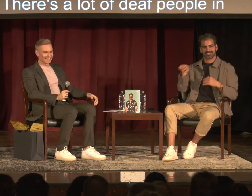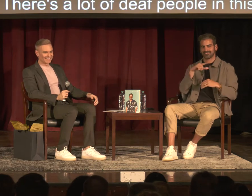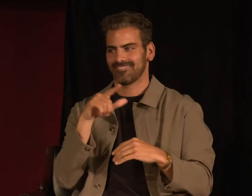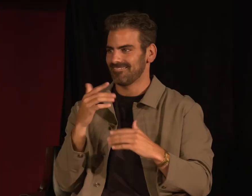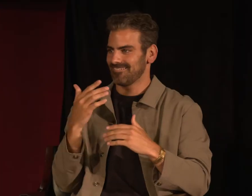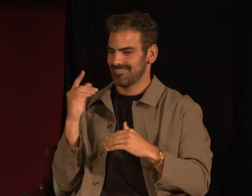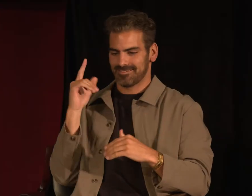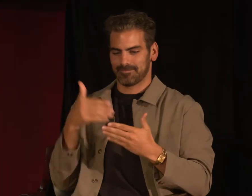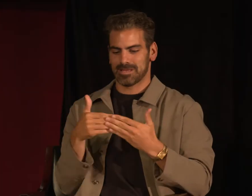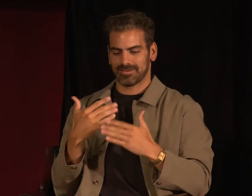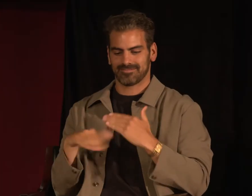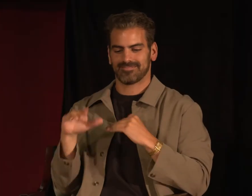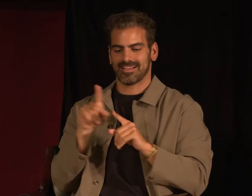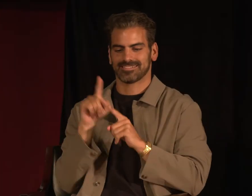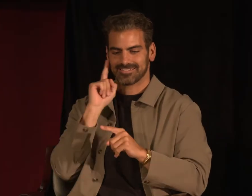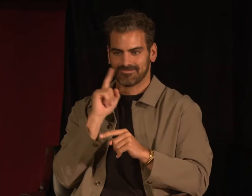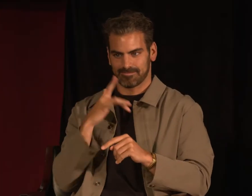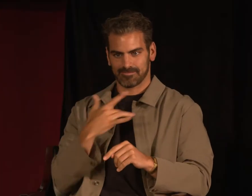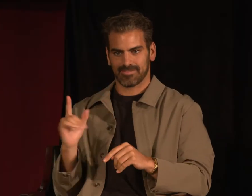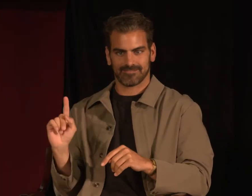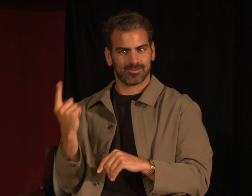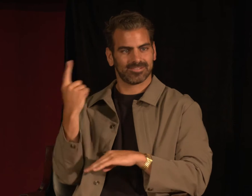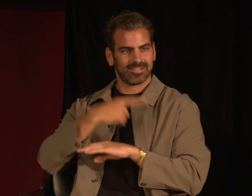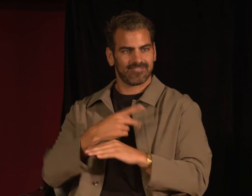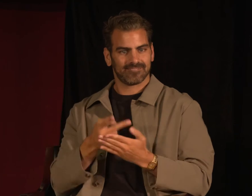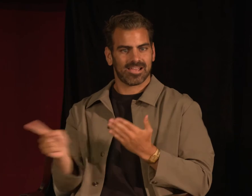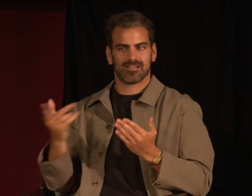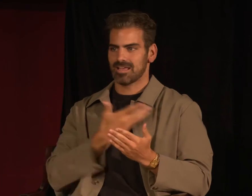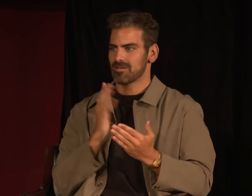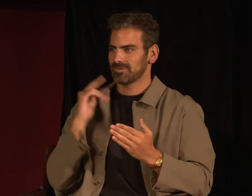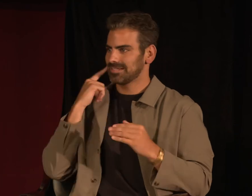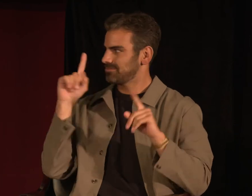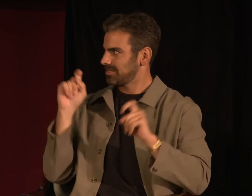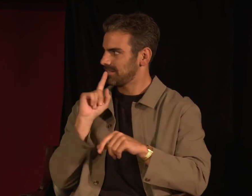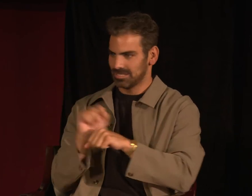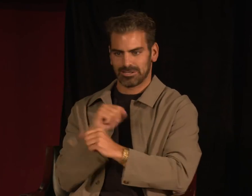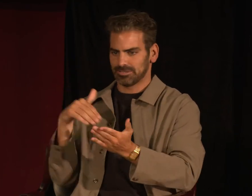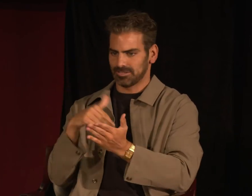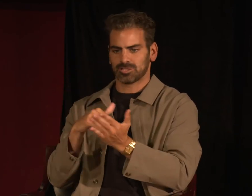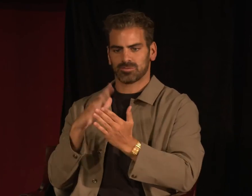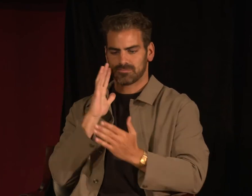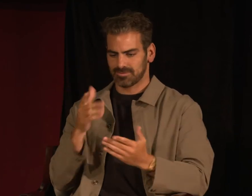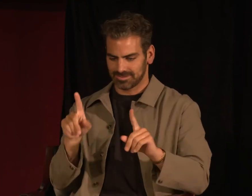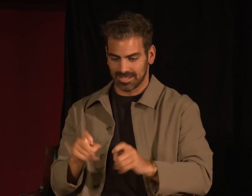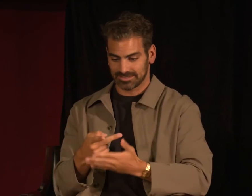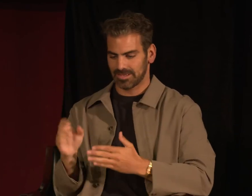But oftentimes when a Deaf kid is born, they have the hearing test and doctors come in and they break